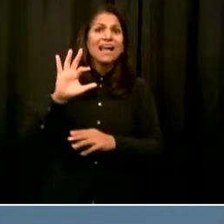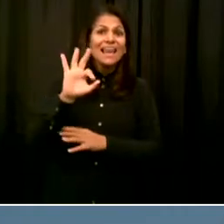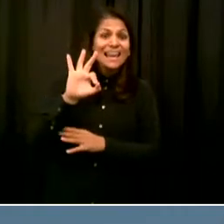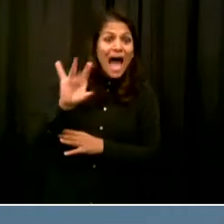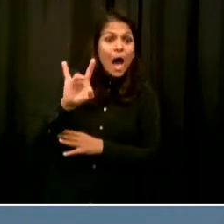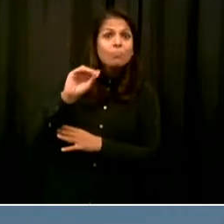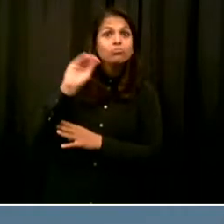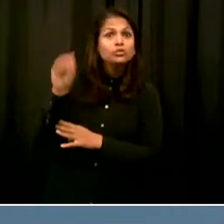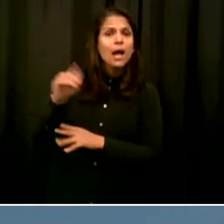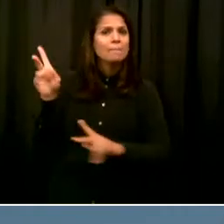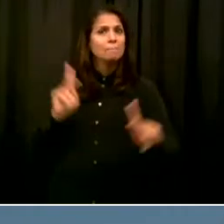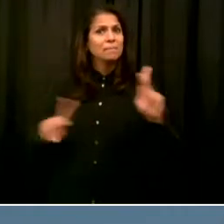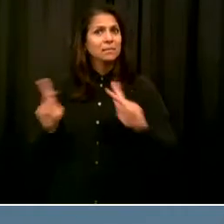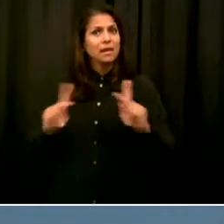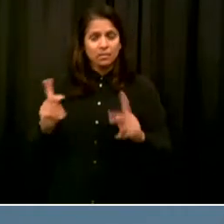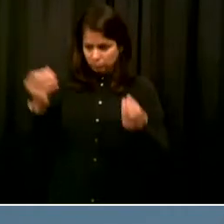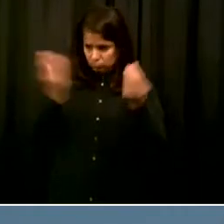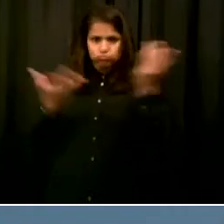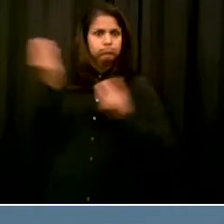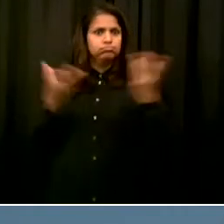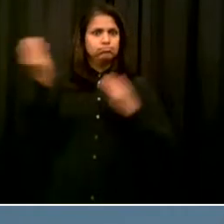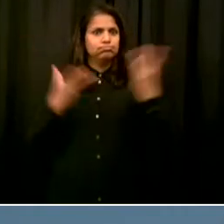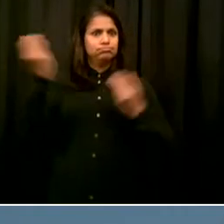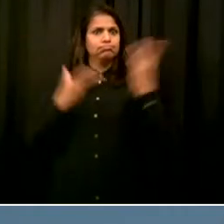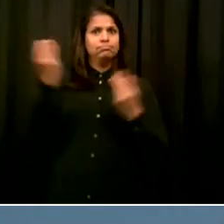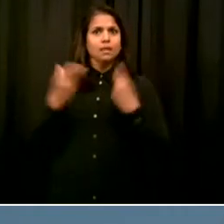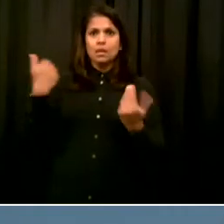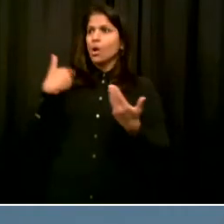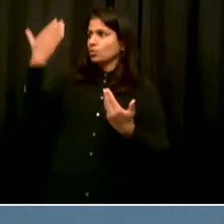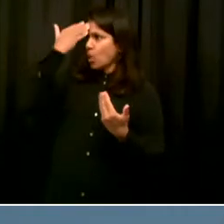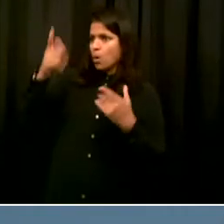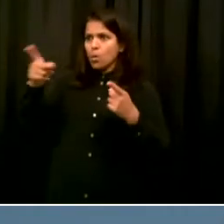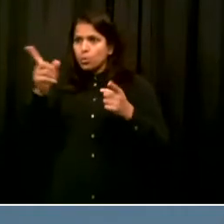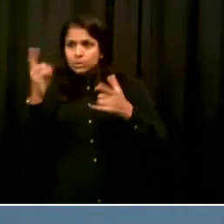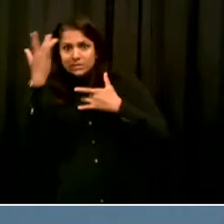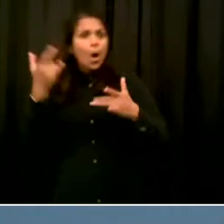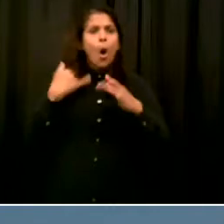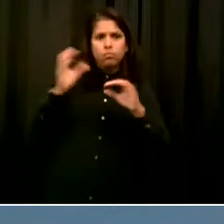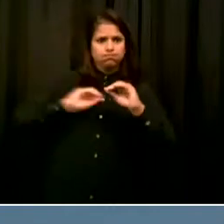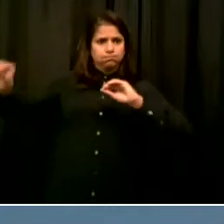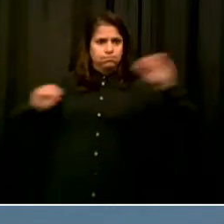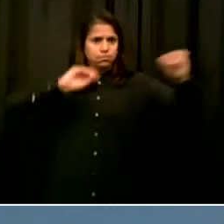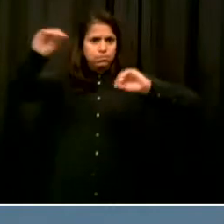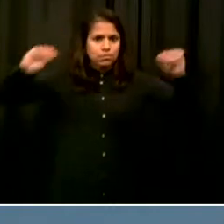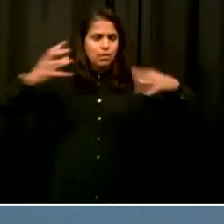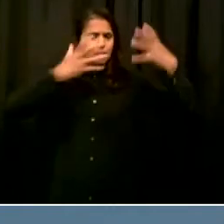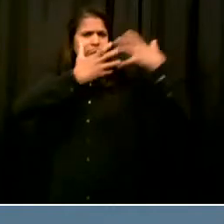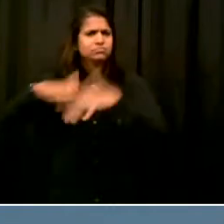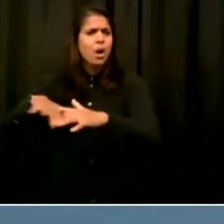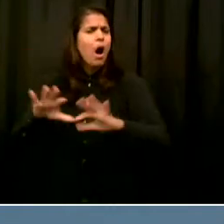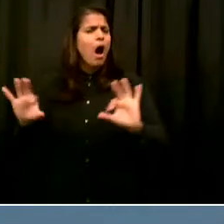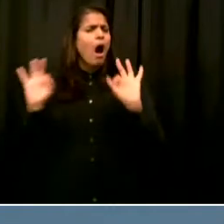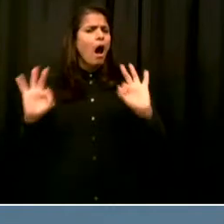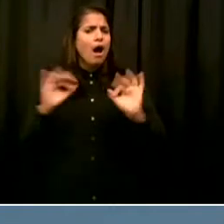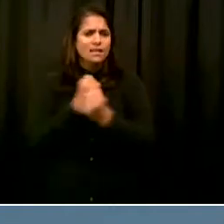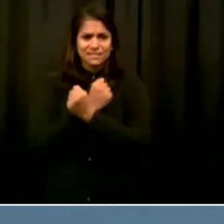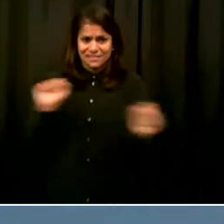THE HOTEL SINCE WE LAST TALKED